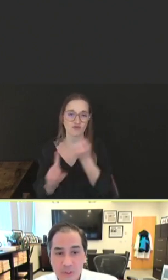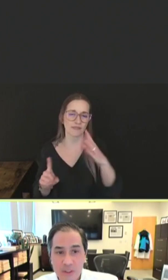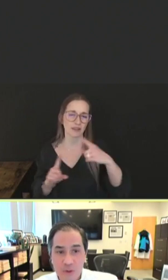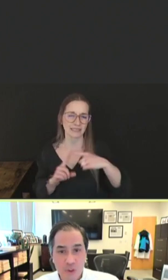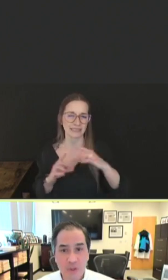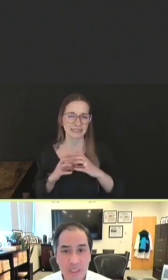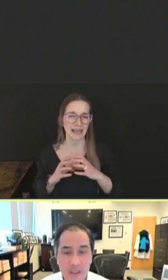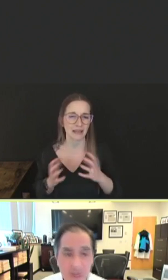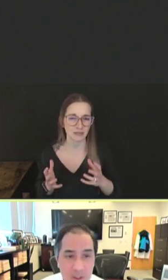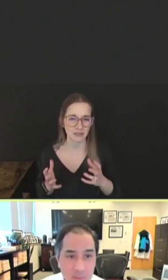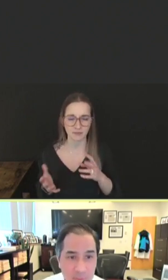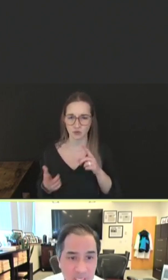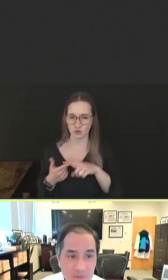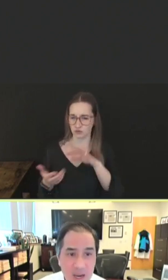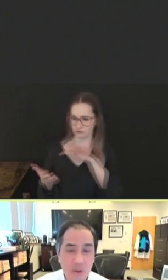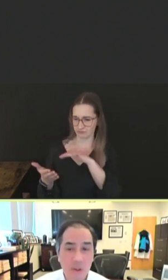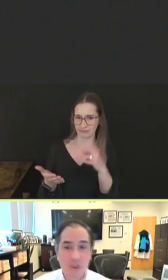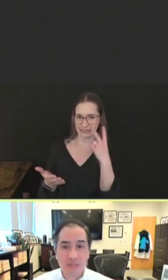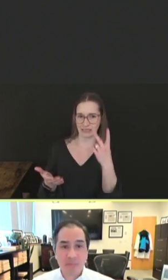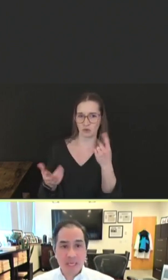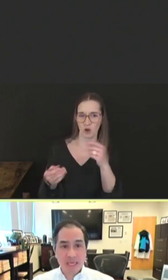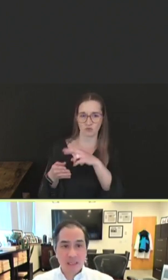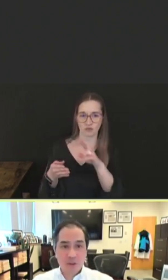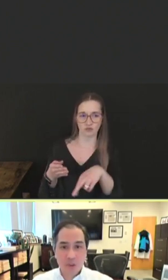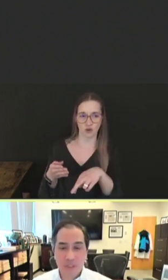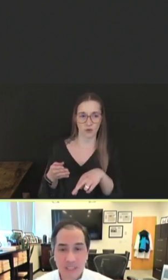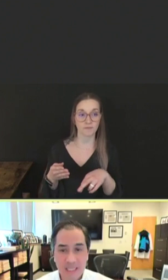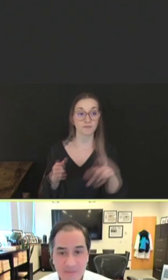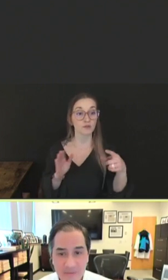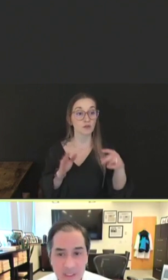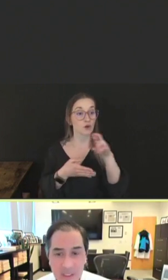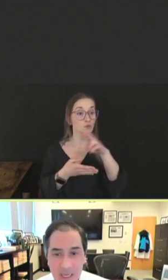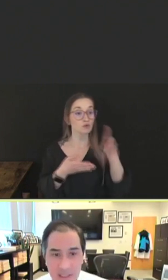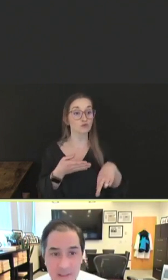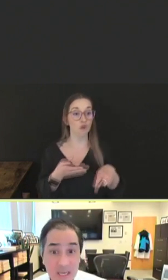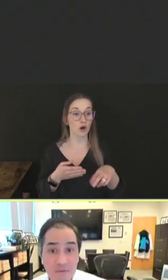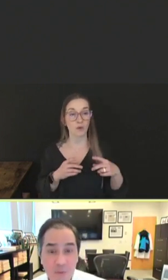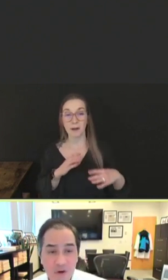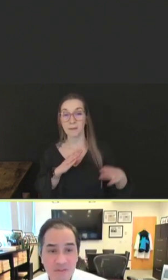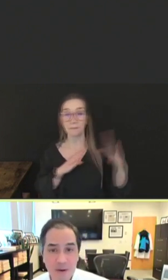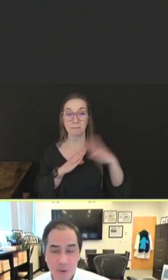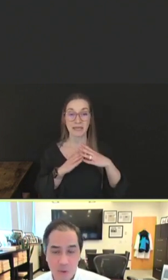The results are shown here. Peak viral loads in BAL are shown on the left, and day four viral